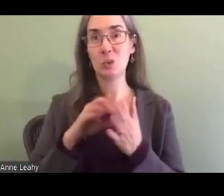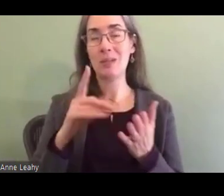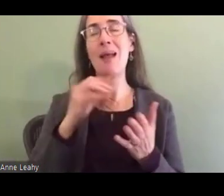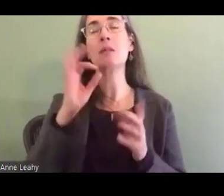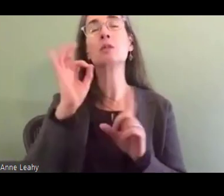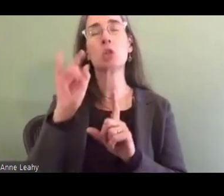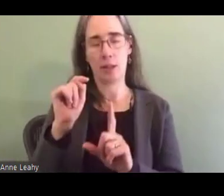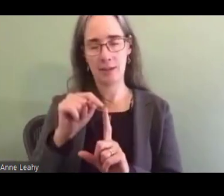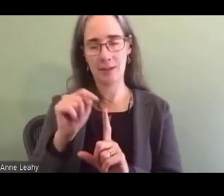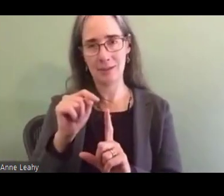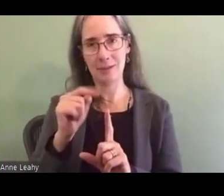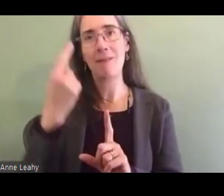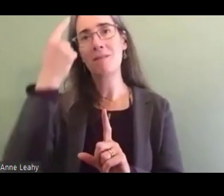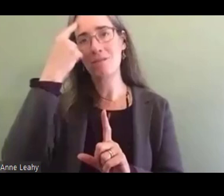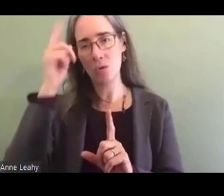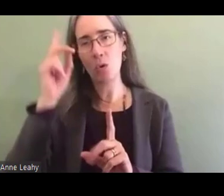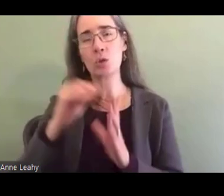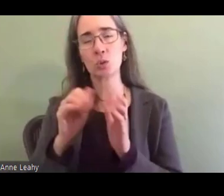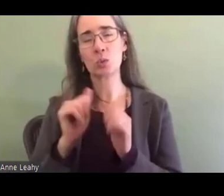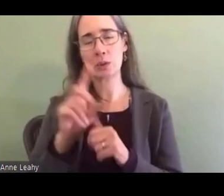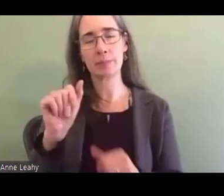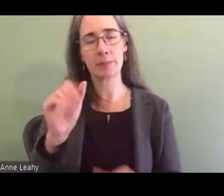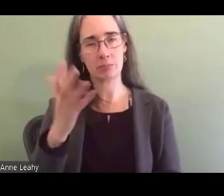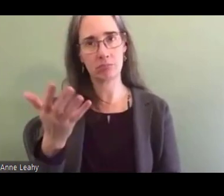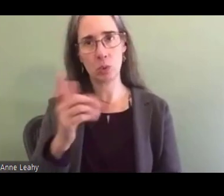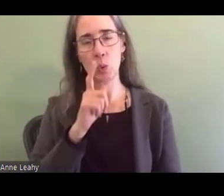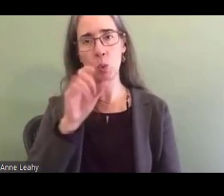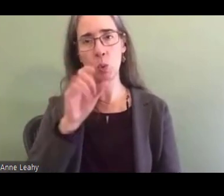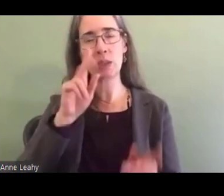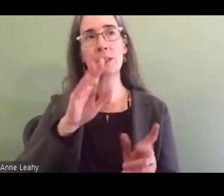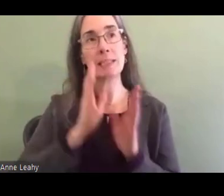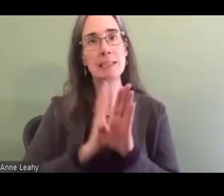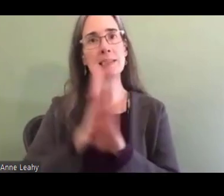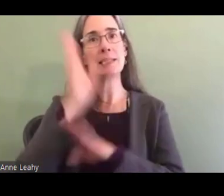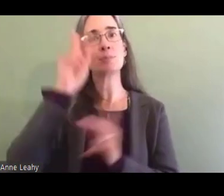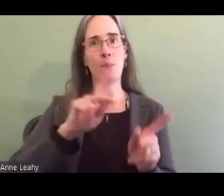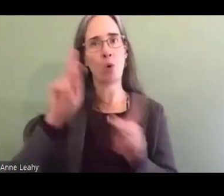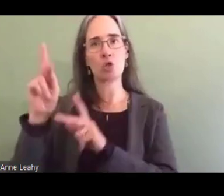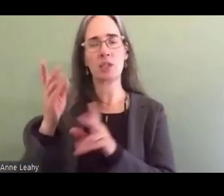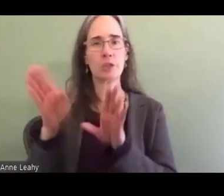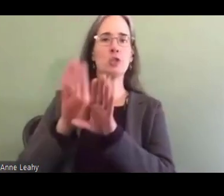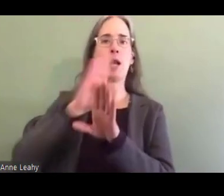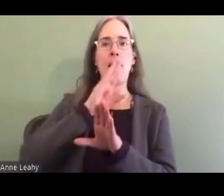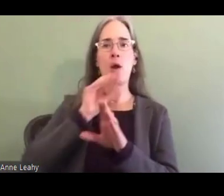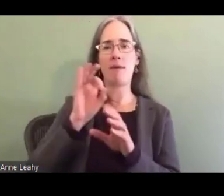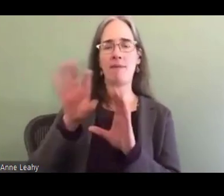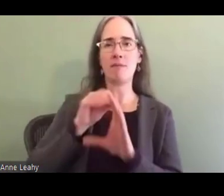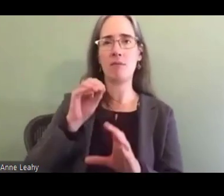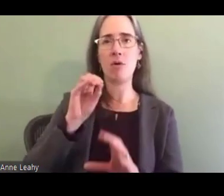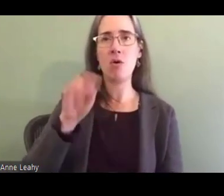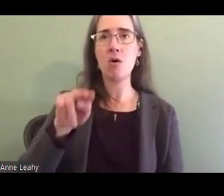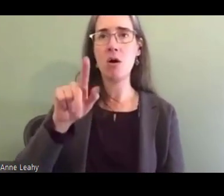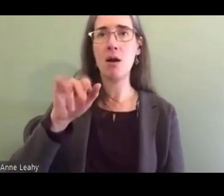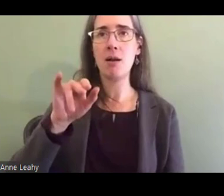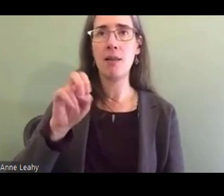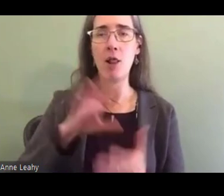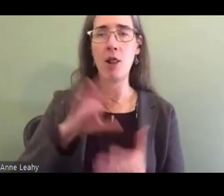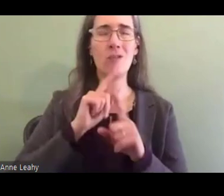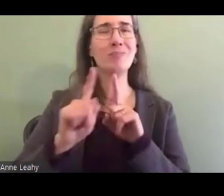but certainly for students with disabilities who disproportionately got shut out of online learning for all sorts of reasons.